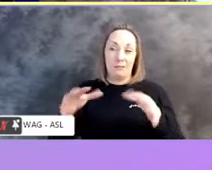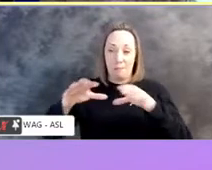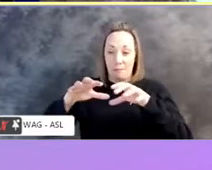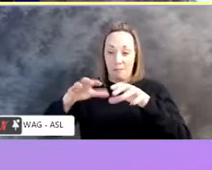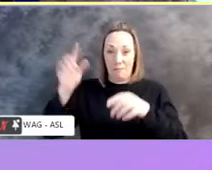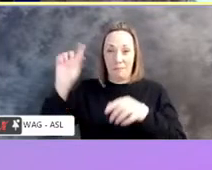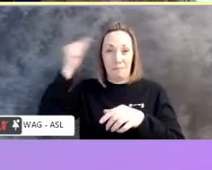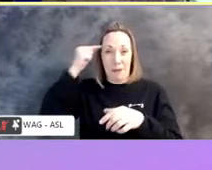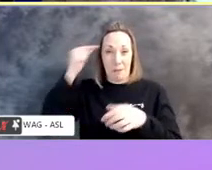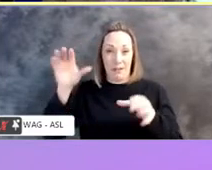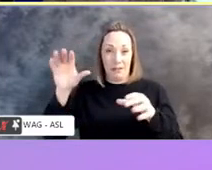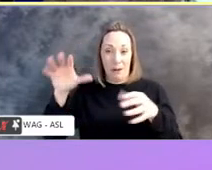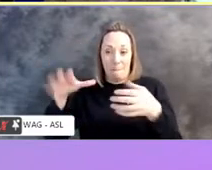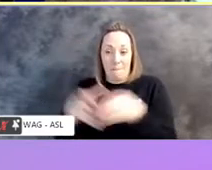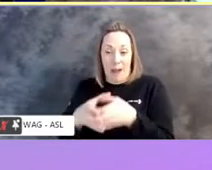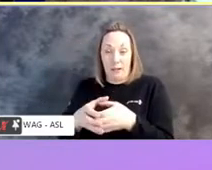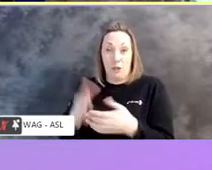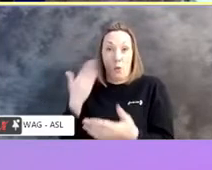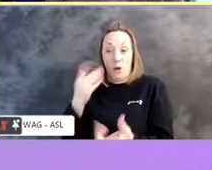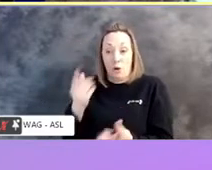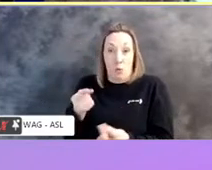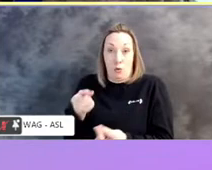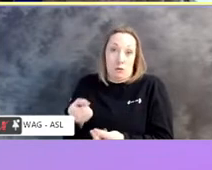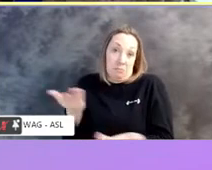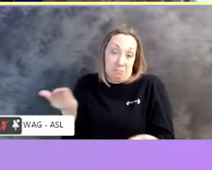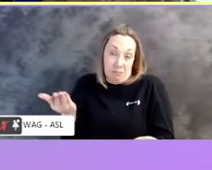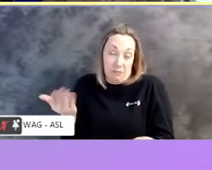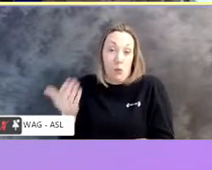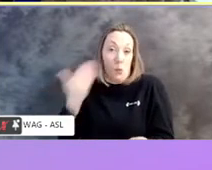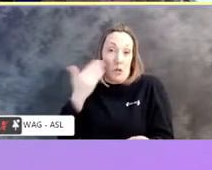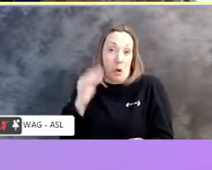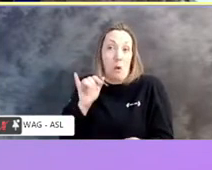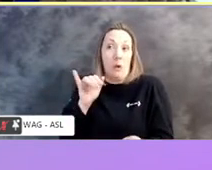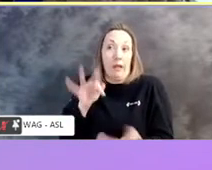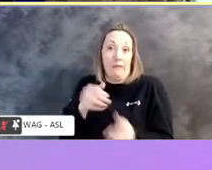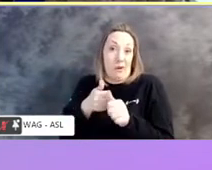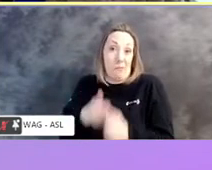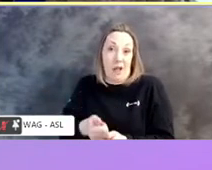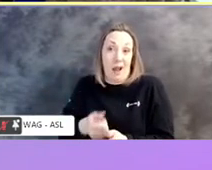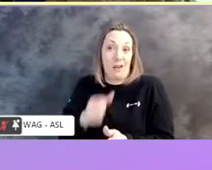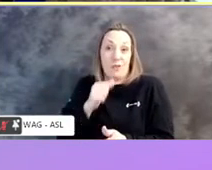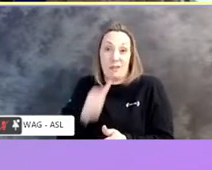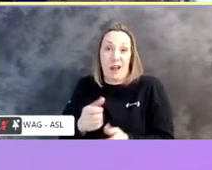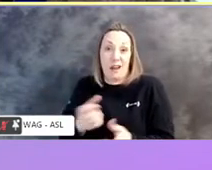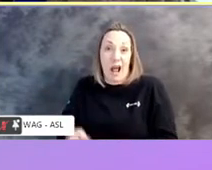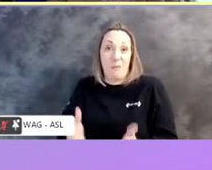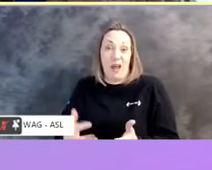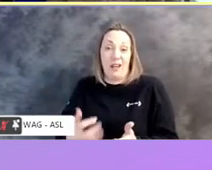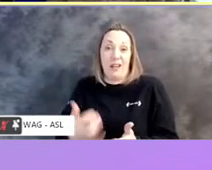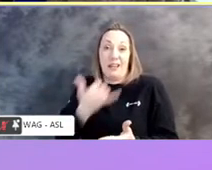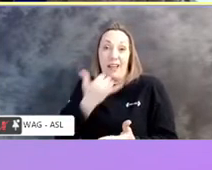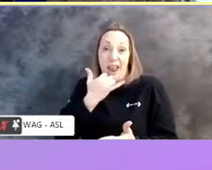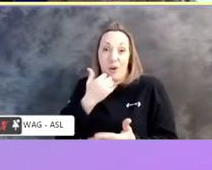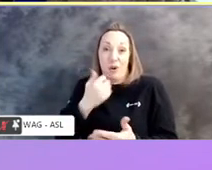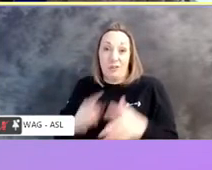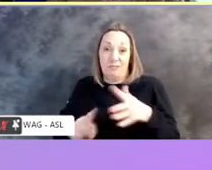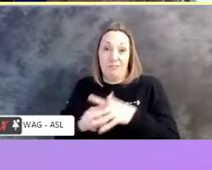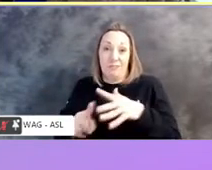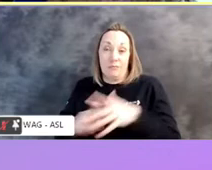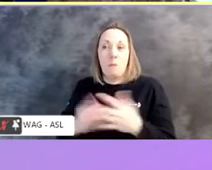information for users. Some of the challenges have been some inaction by some public bodies. Now we don't know